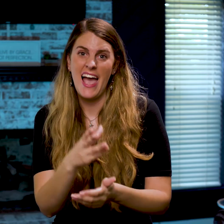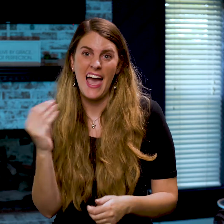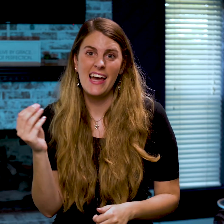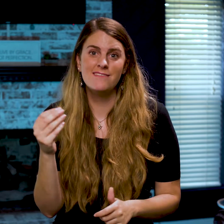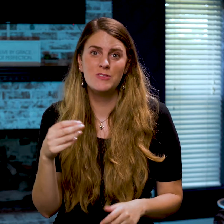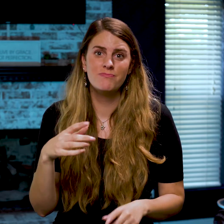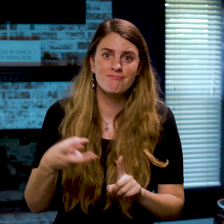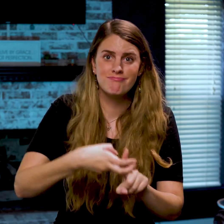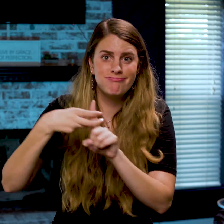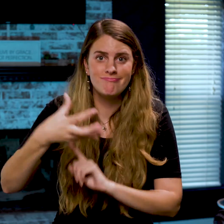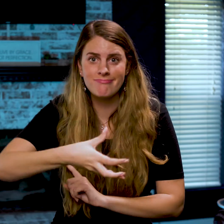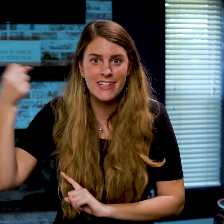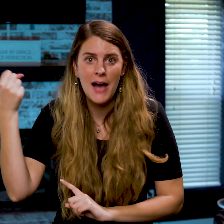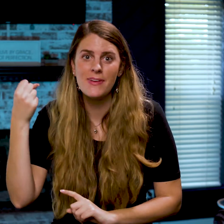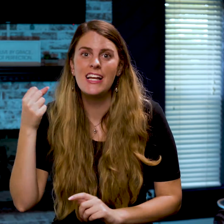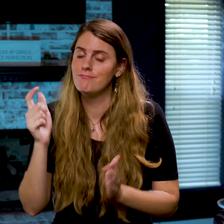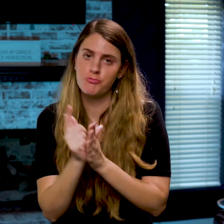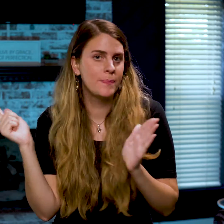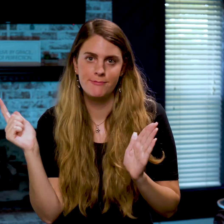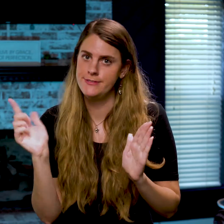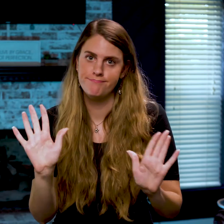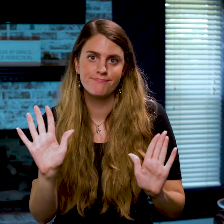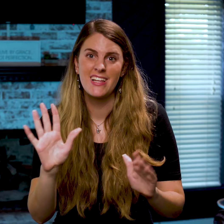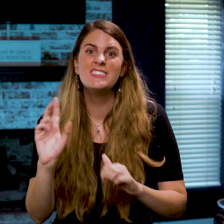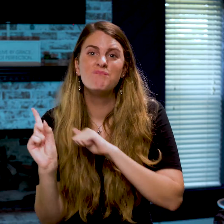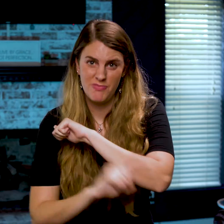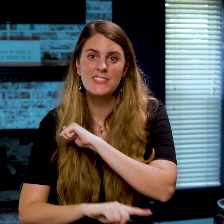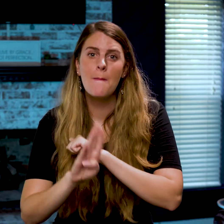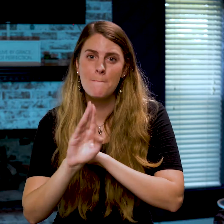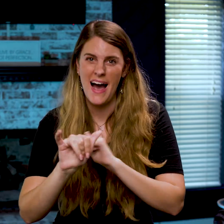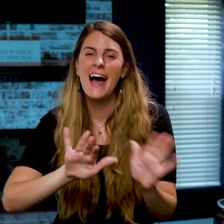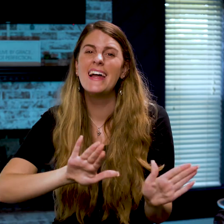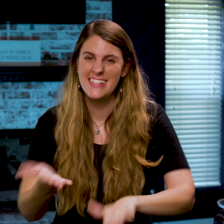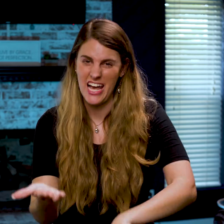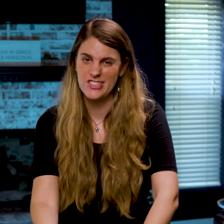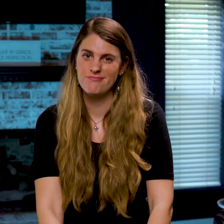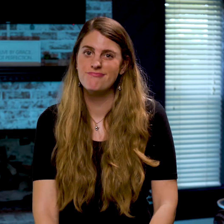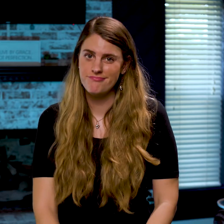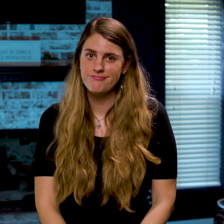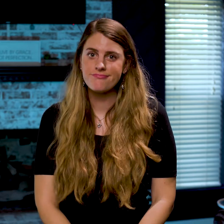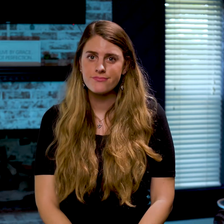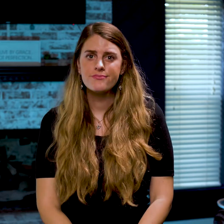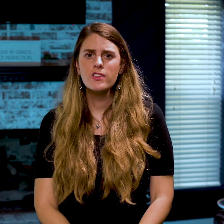and kidnapping is forbidden and is punished by death.